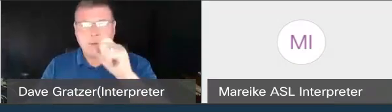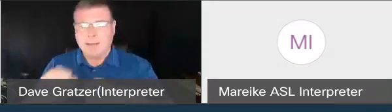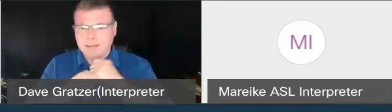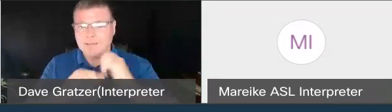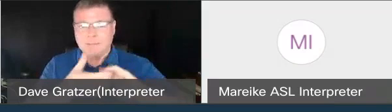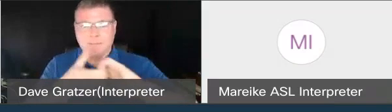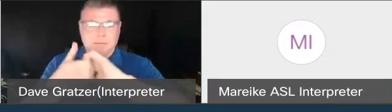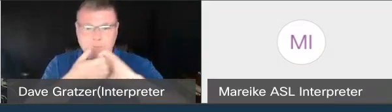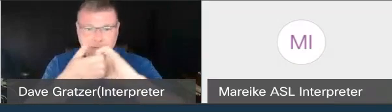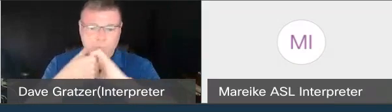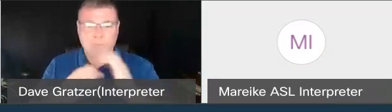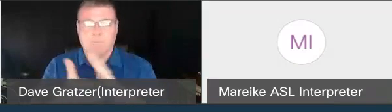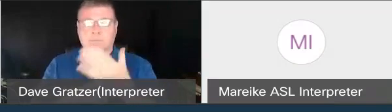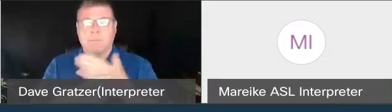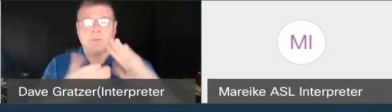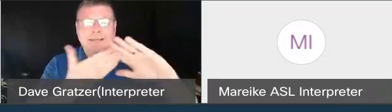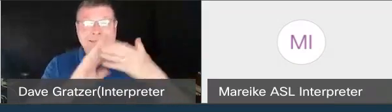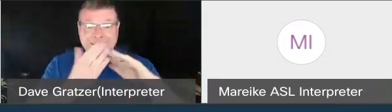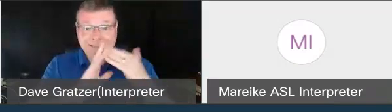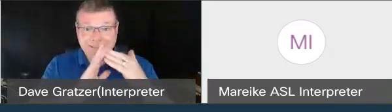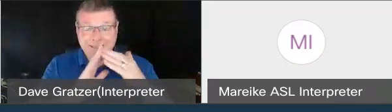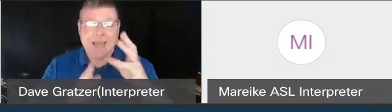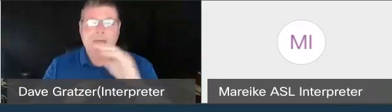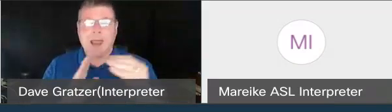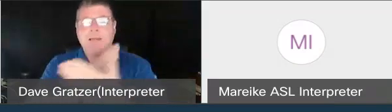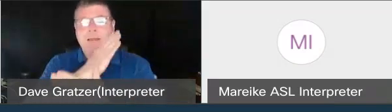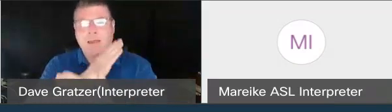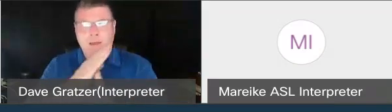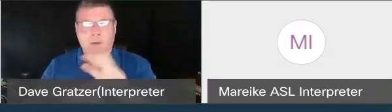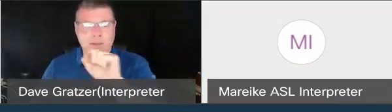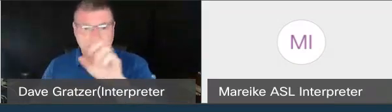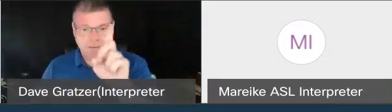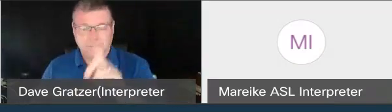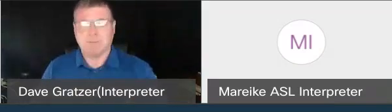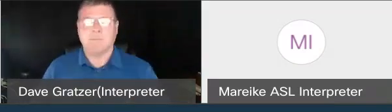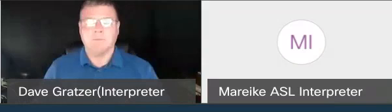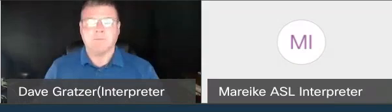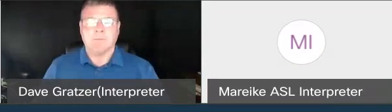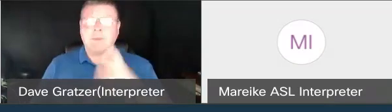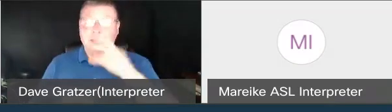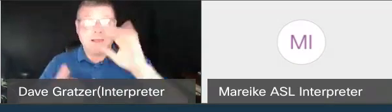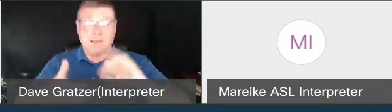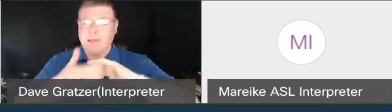between our city leadership as well as the county of San Diego. And, uh, that--that partnership is essential.